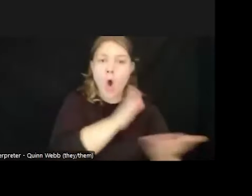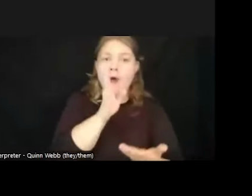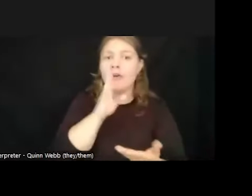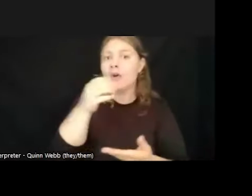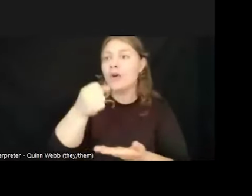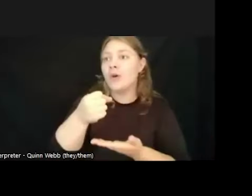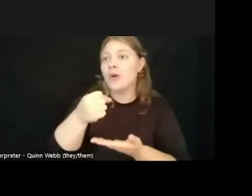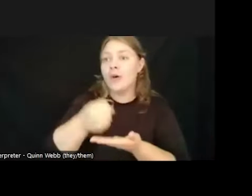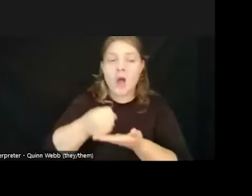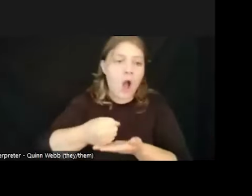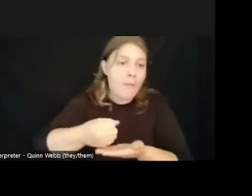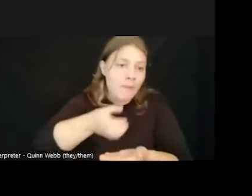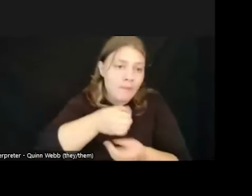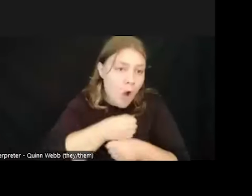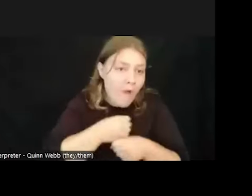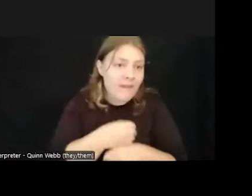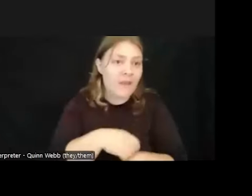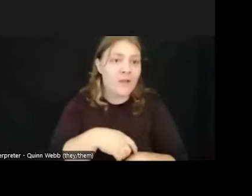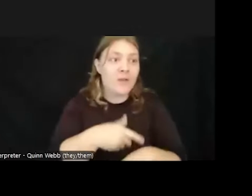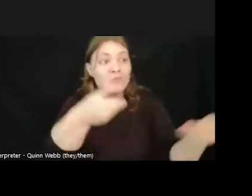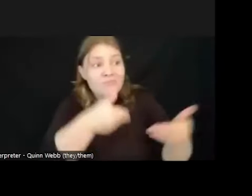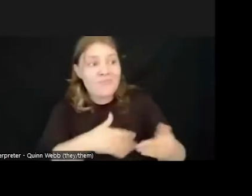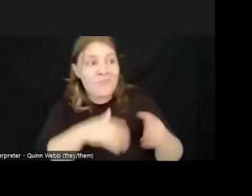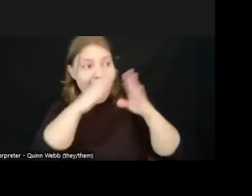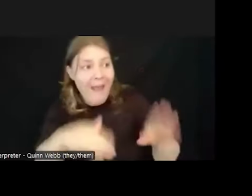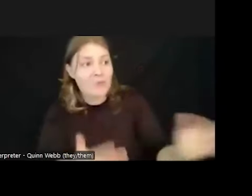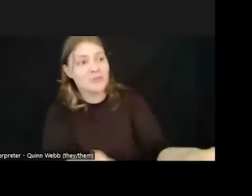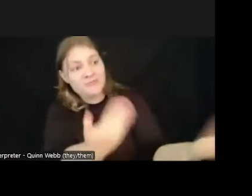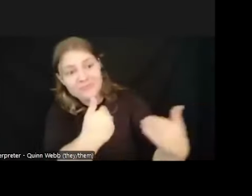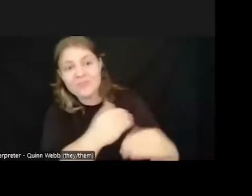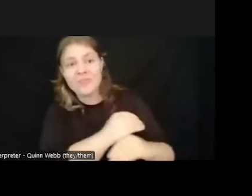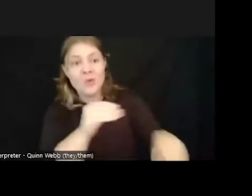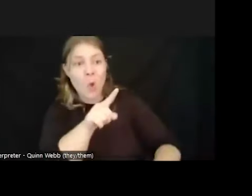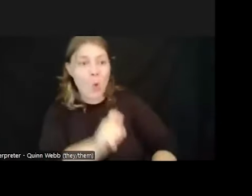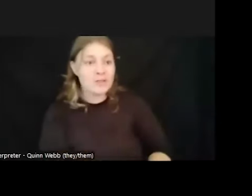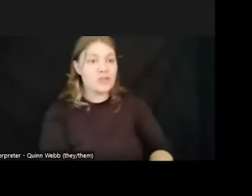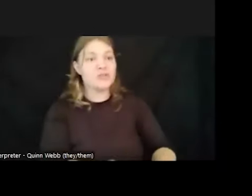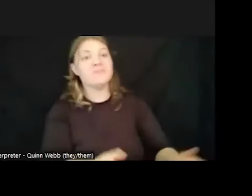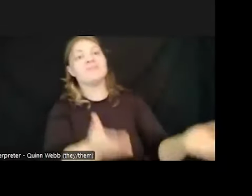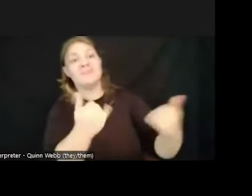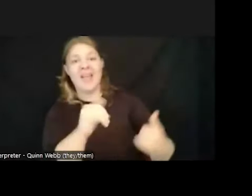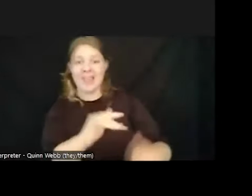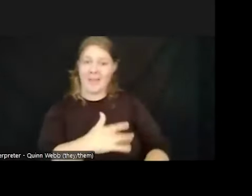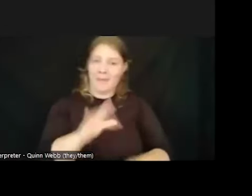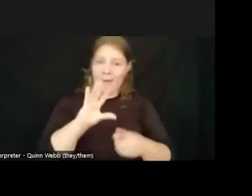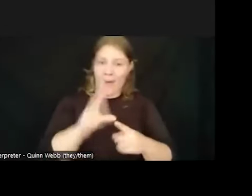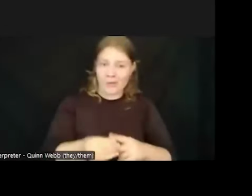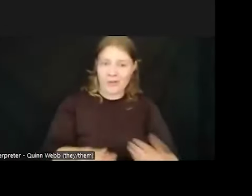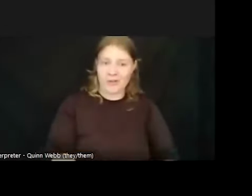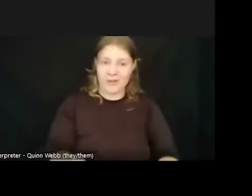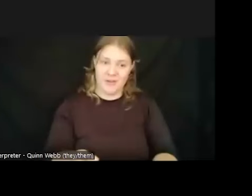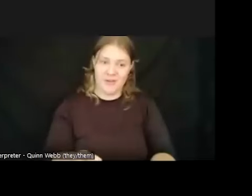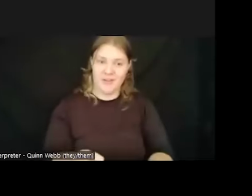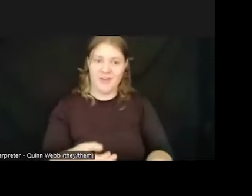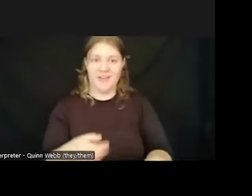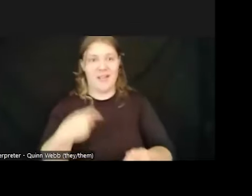their house no questions that's the culture that we are so we want to make sure that professions